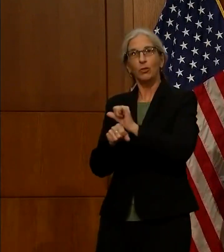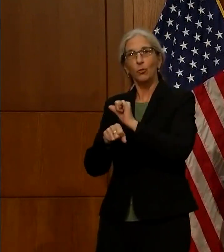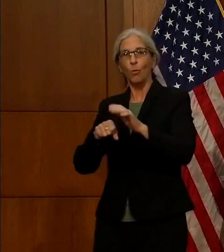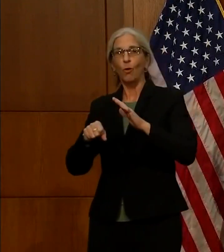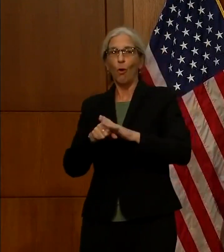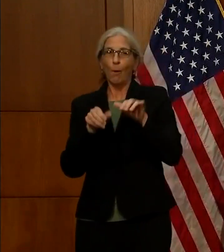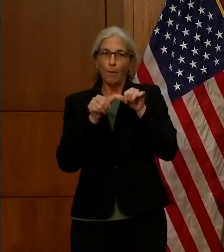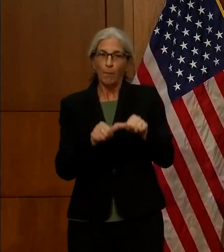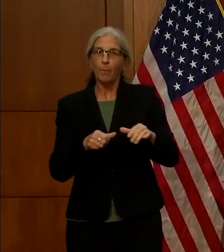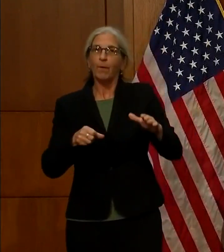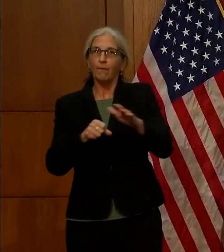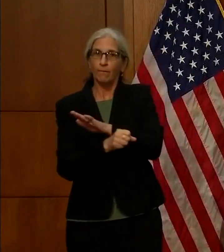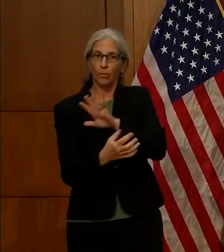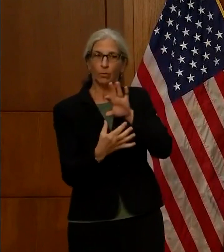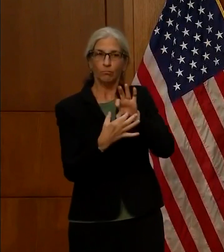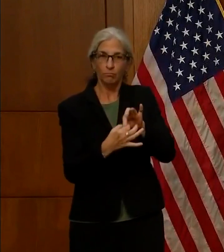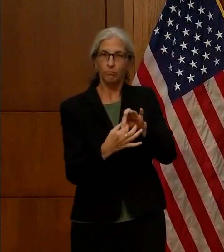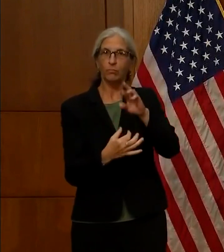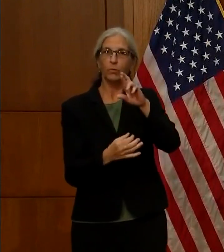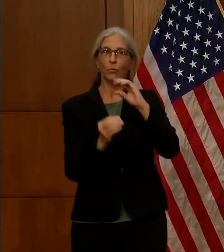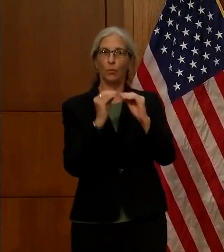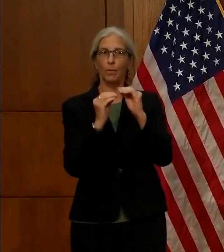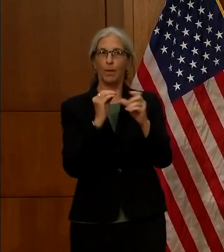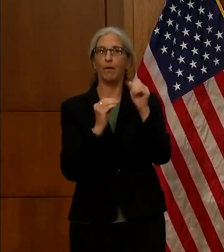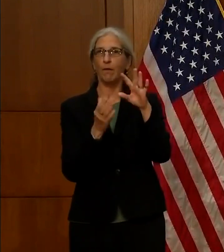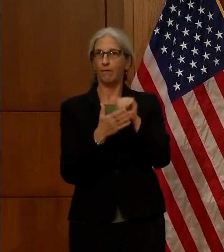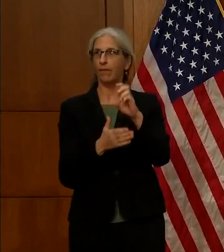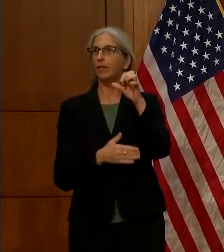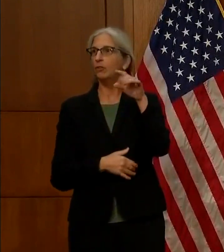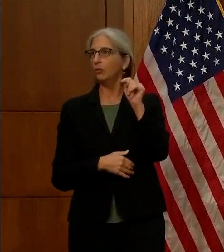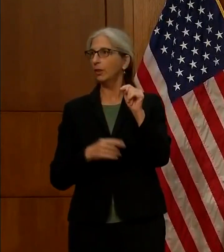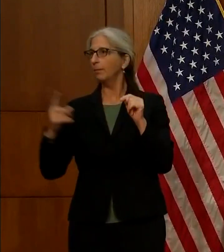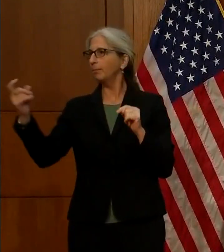CONTINUES TO WORK ON A